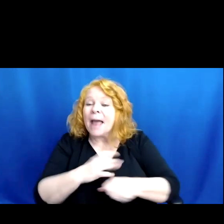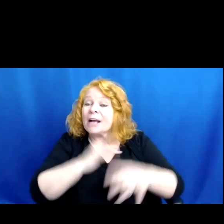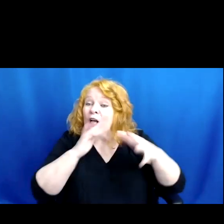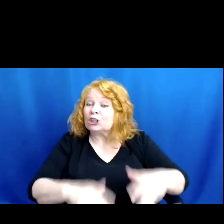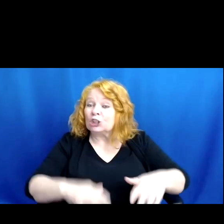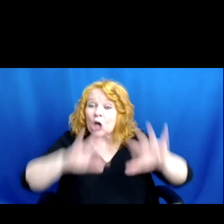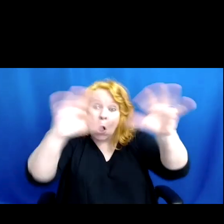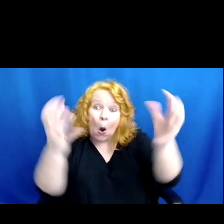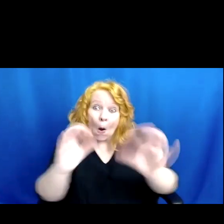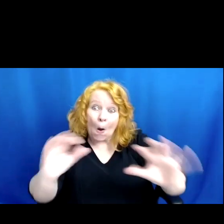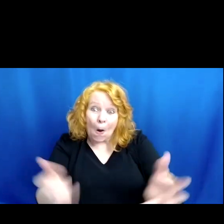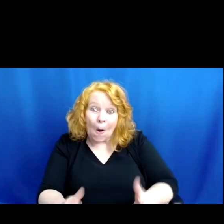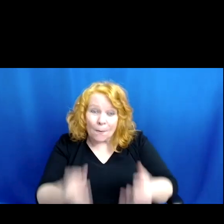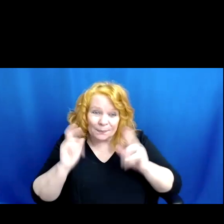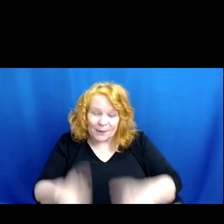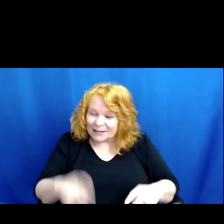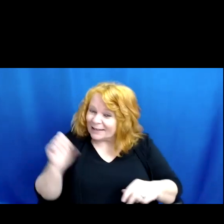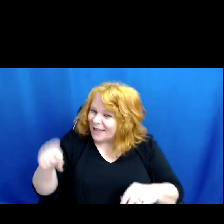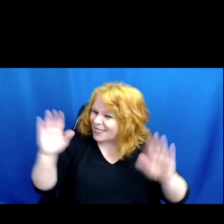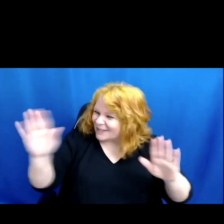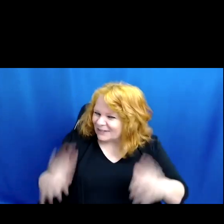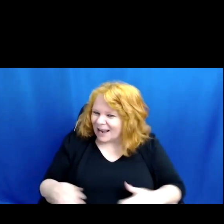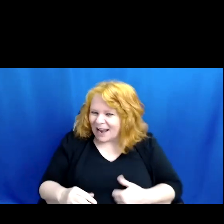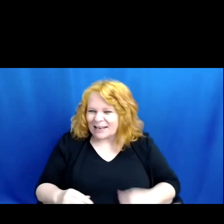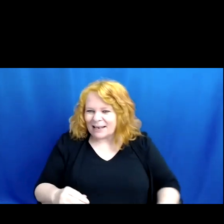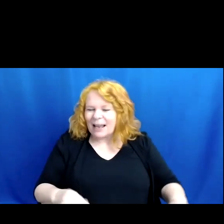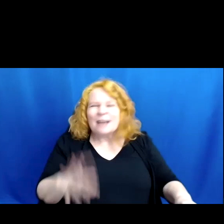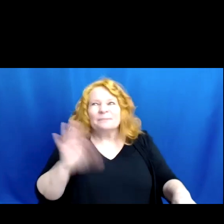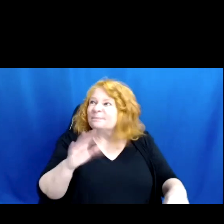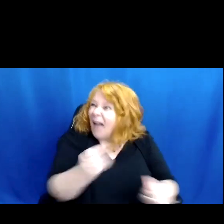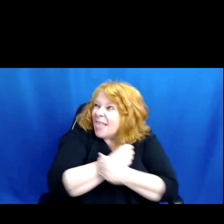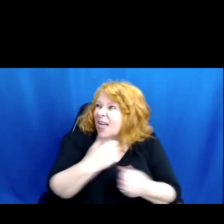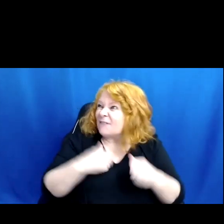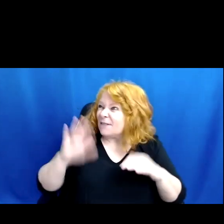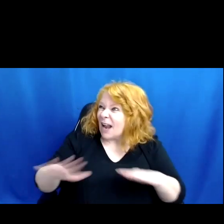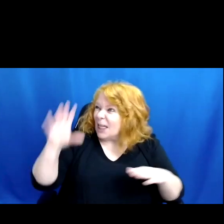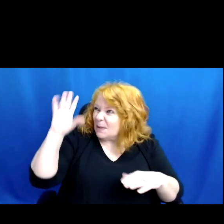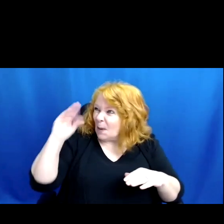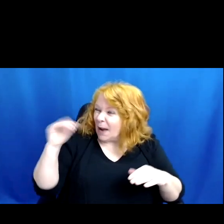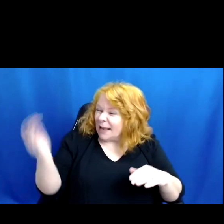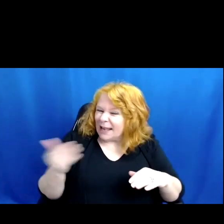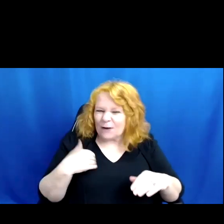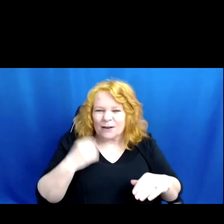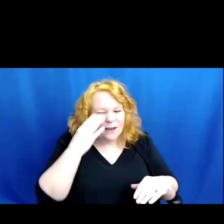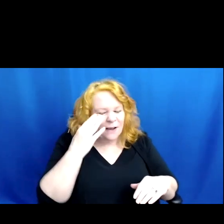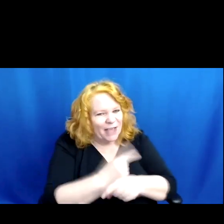It's great to have another boy in the house. I know, it's nice to have a friend, isn't it? Absolutely.